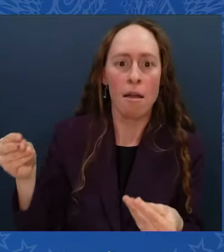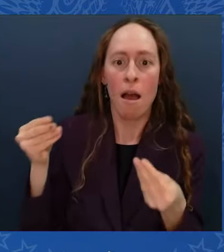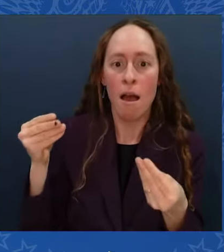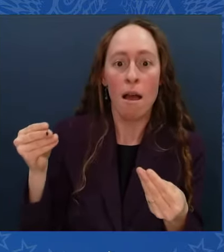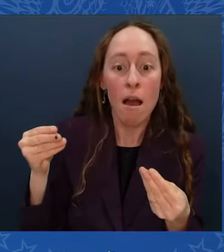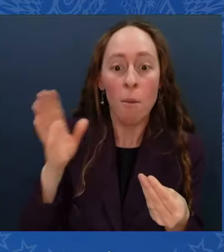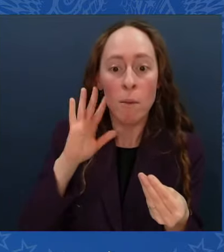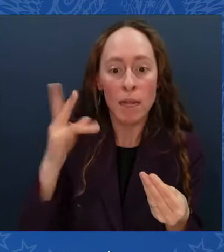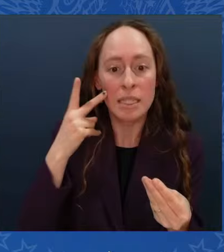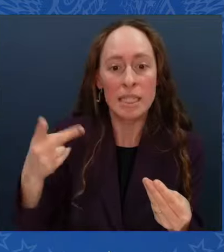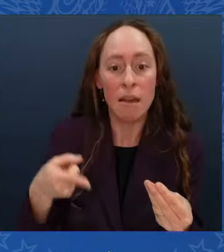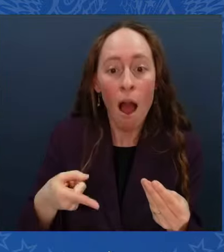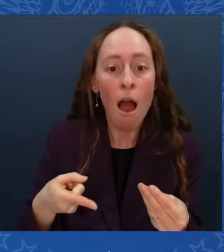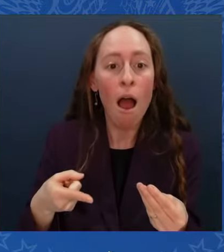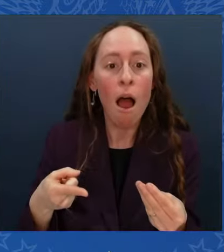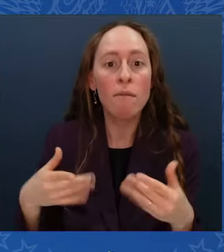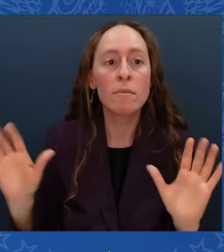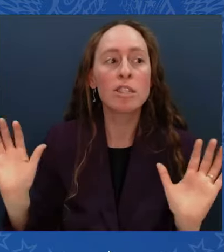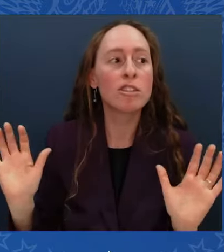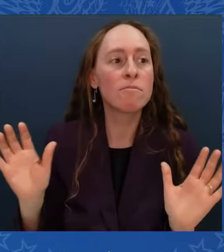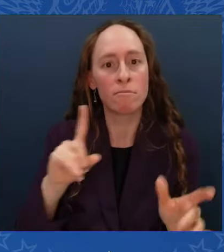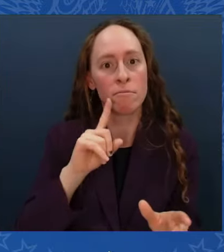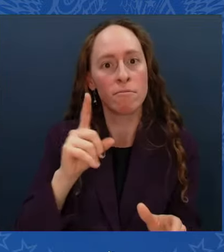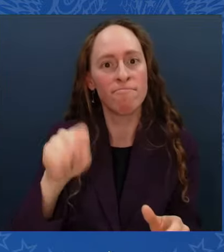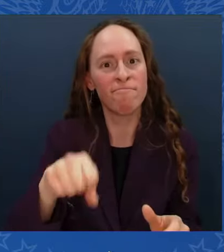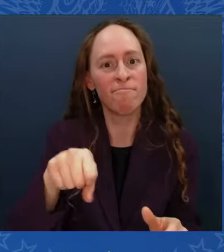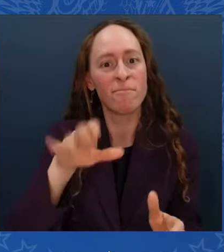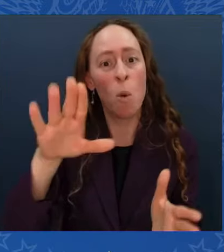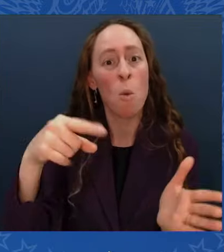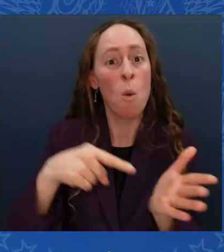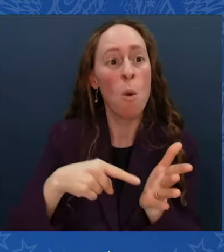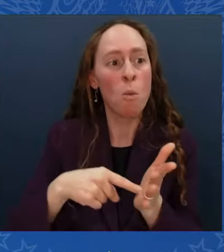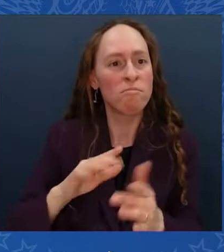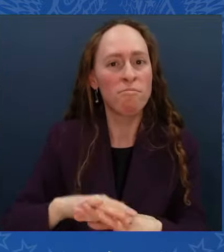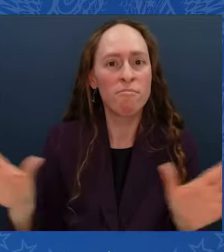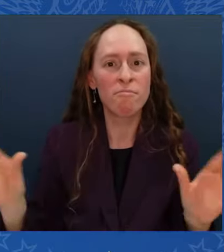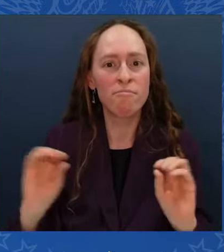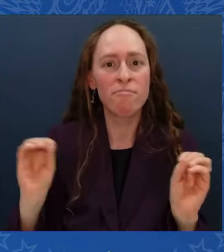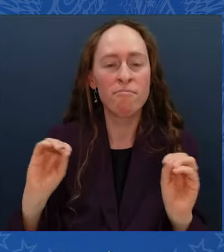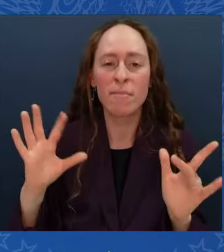Look, folks, and it's also helping you who don't go to college.